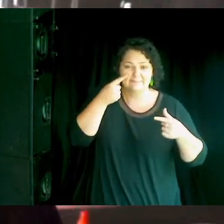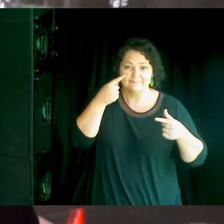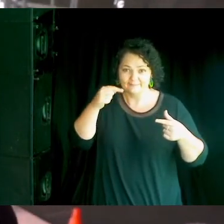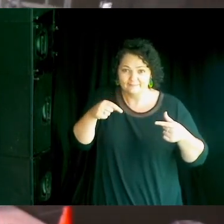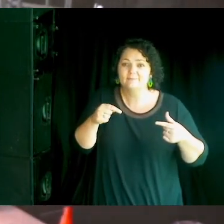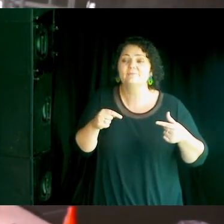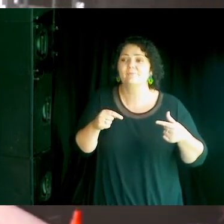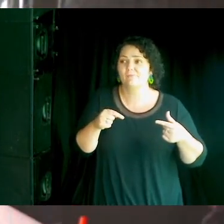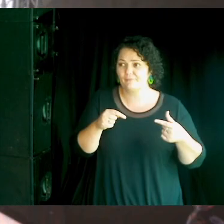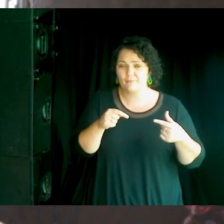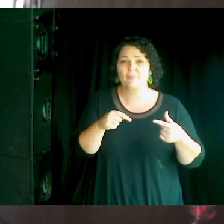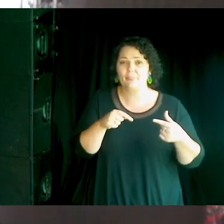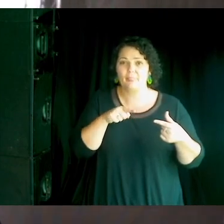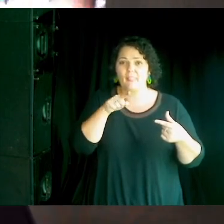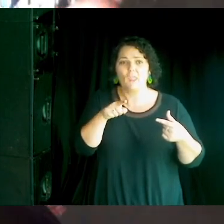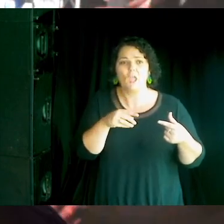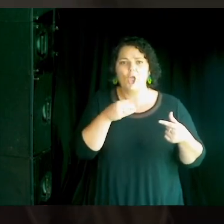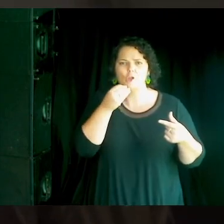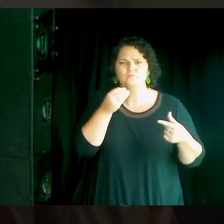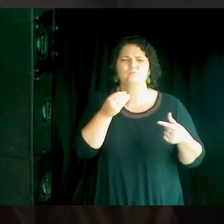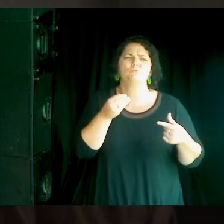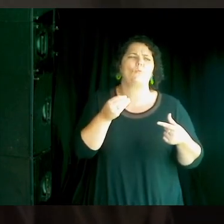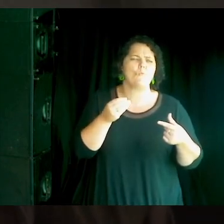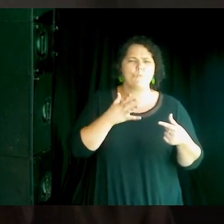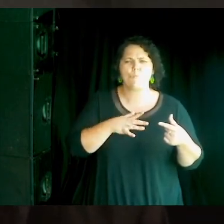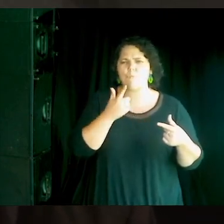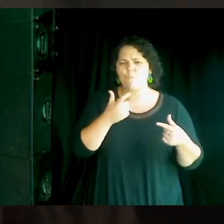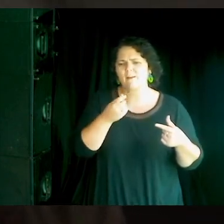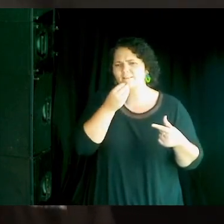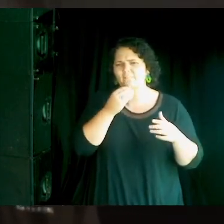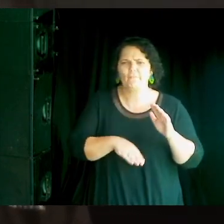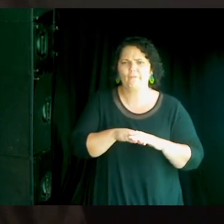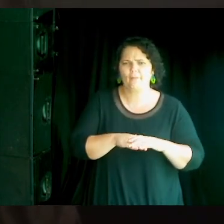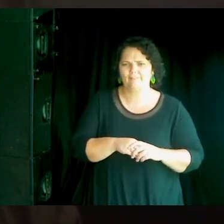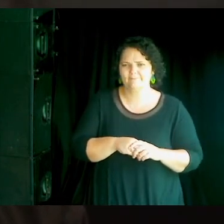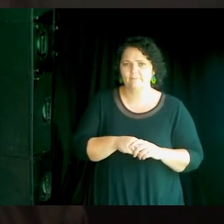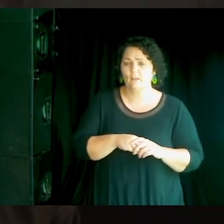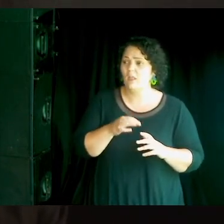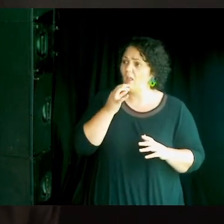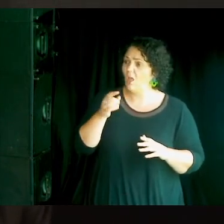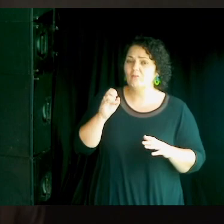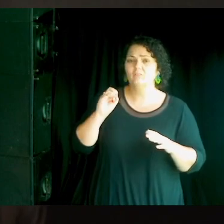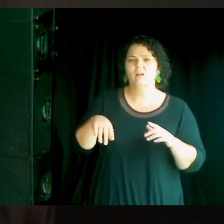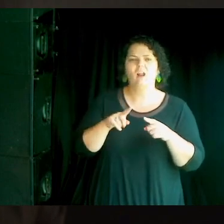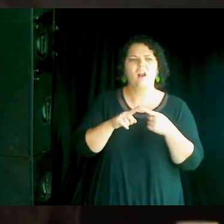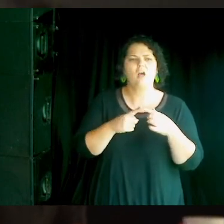eat it you want to eat the whole sauce like that do you put noodles in it I actually use it roti